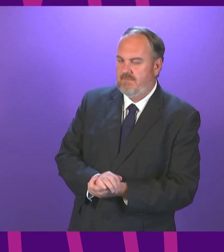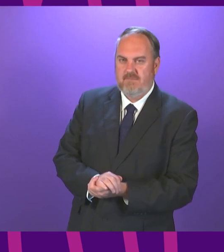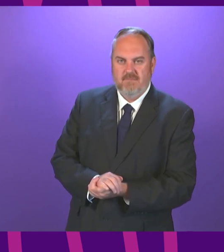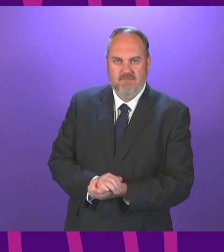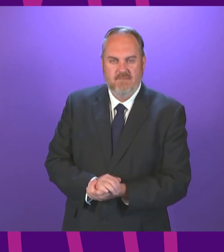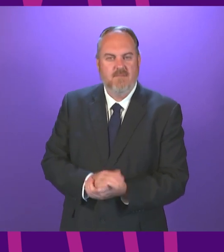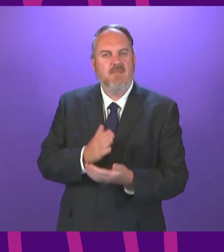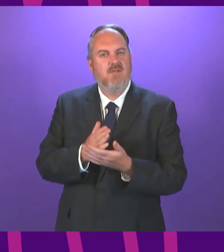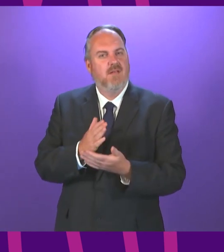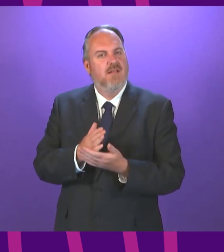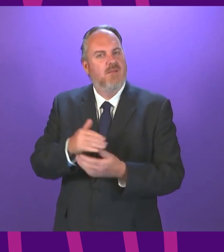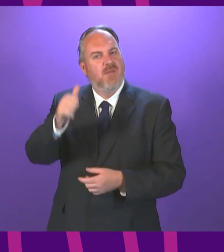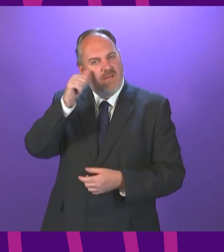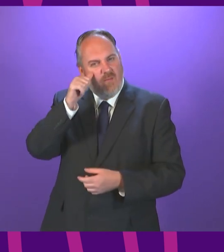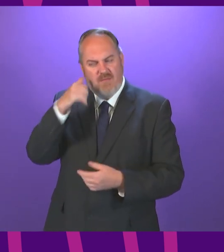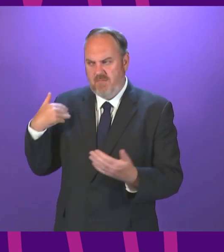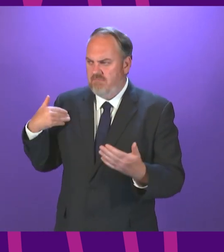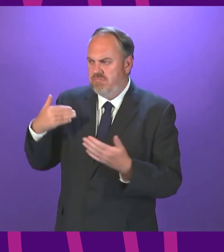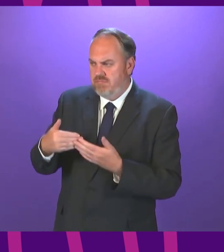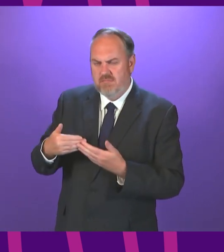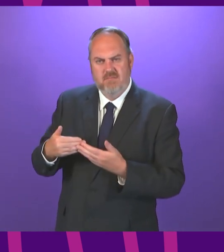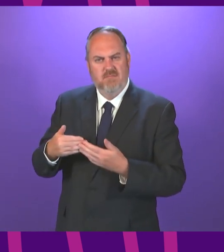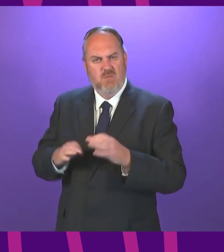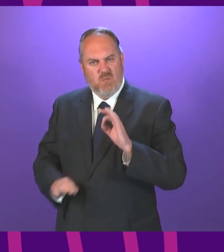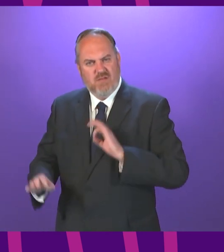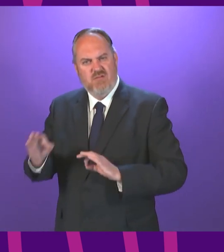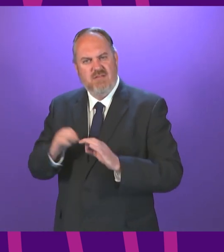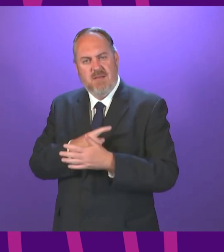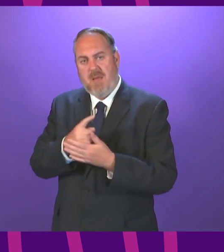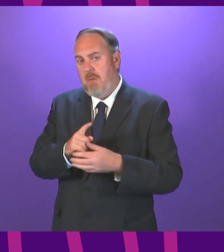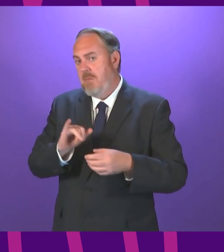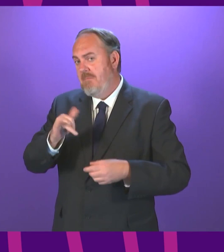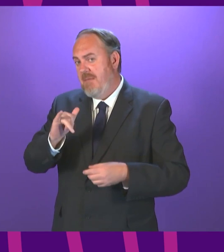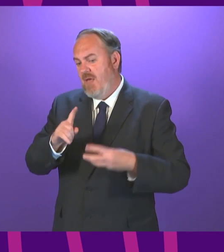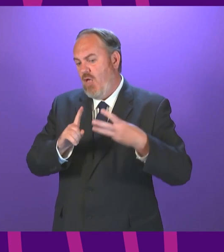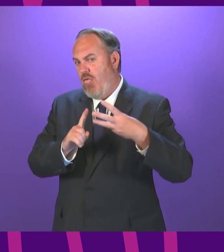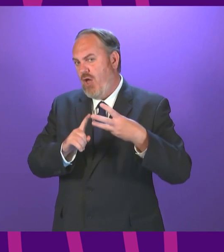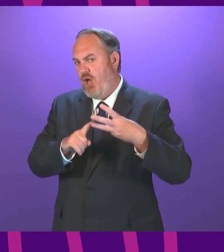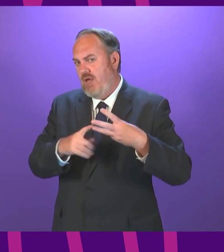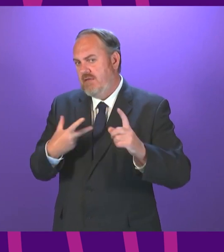There has been a lot of discussion about the need for a third jag or booster, perhaps some time in the autumn,